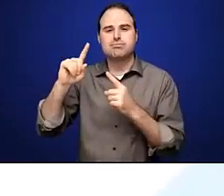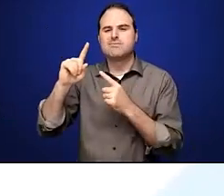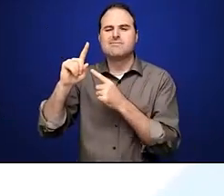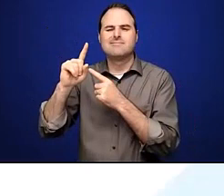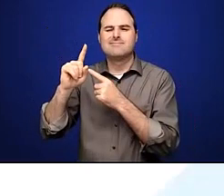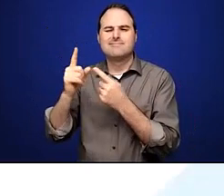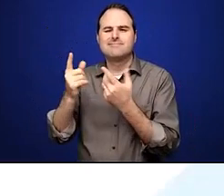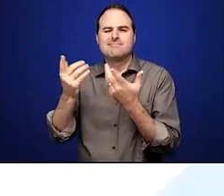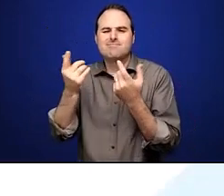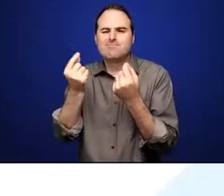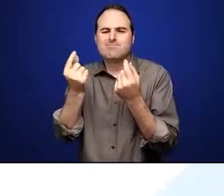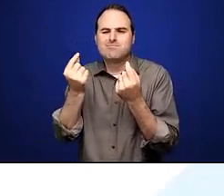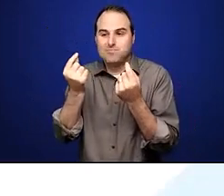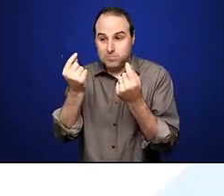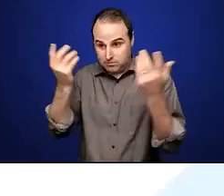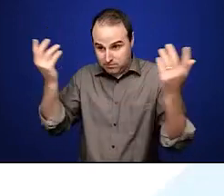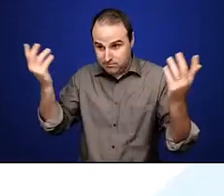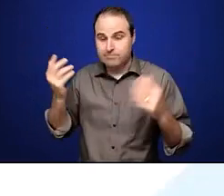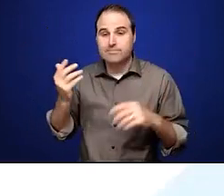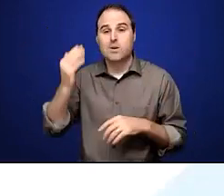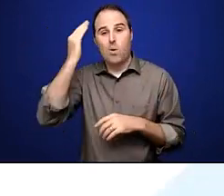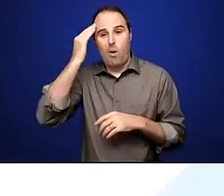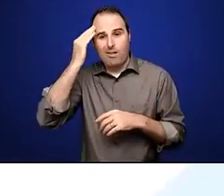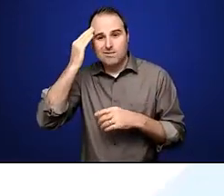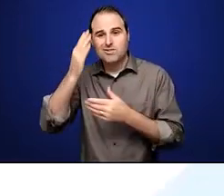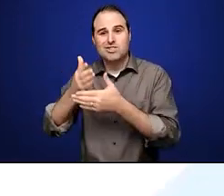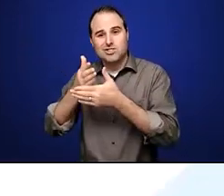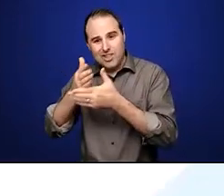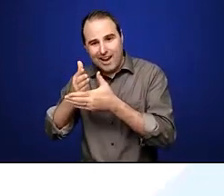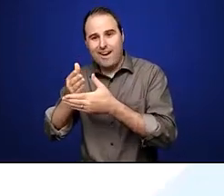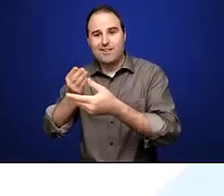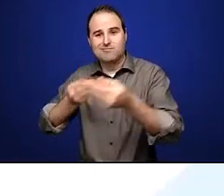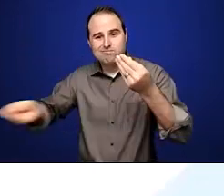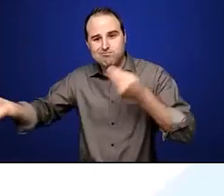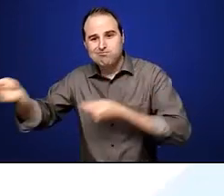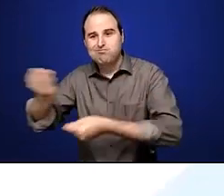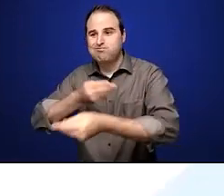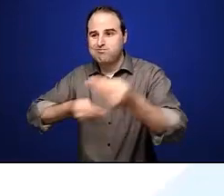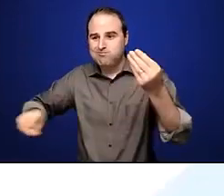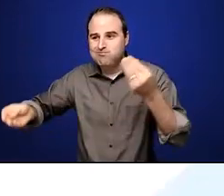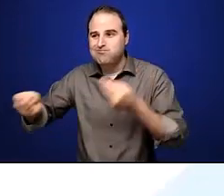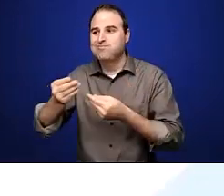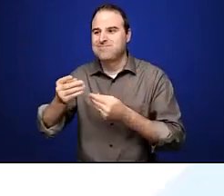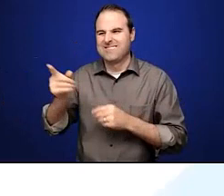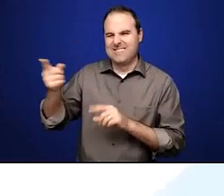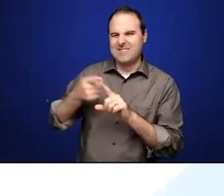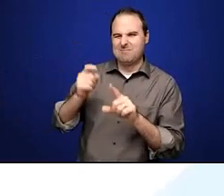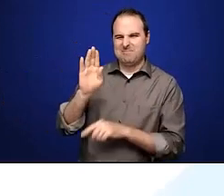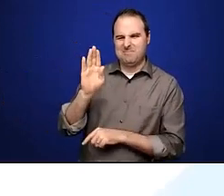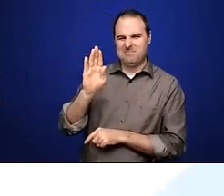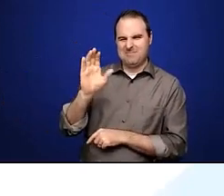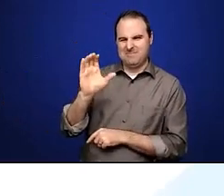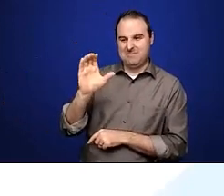within community support from the British Columbia SCI Care Strategy that's being worked on. We want to make it sustainable.